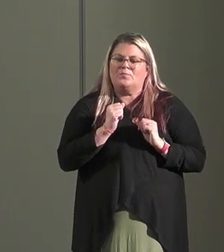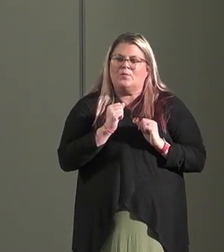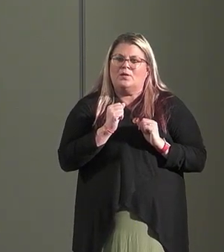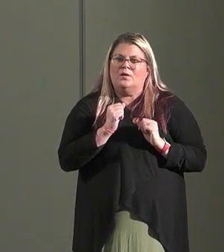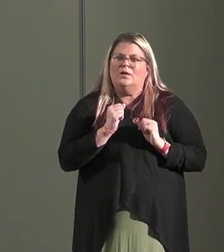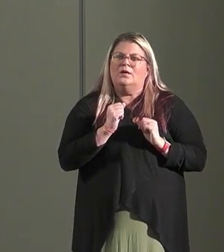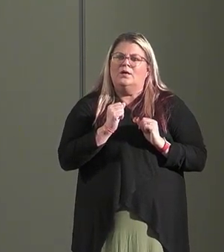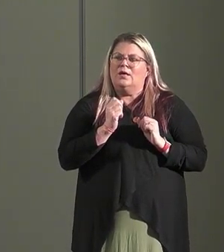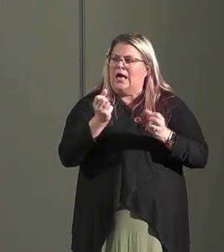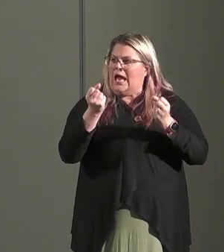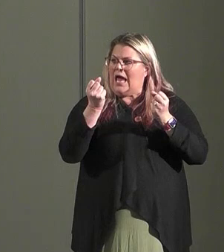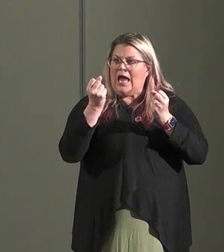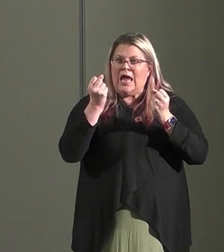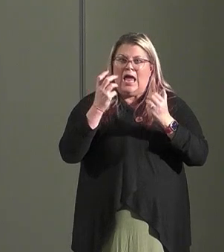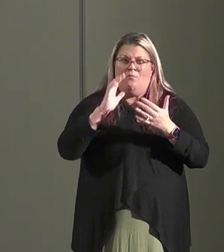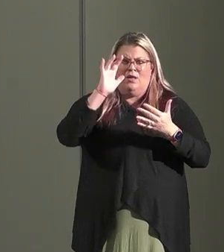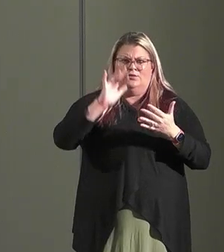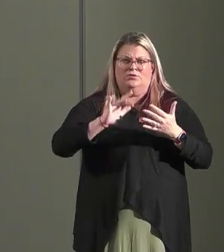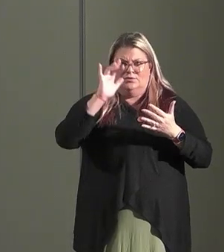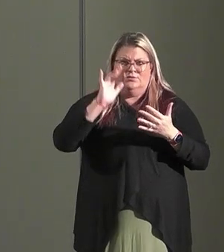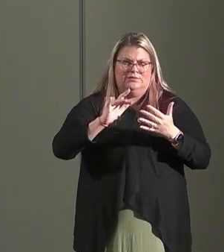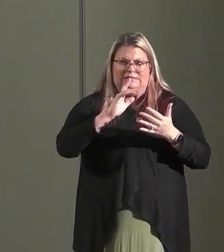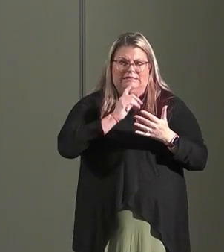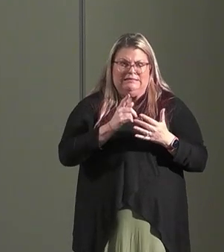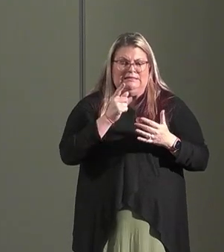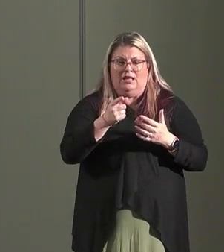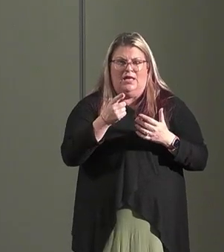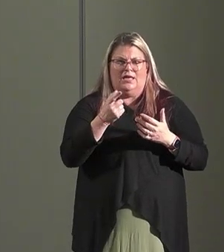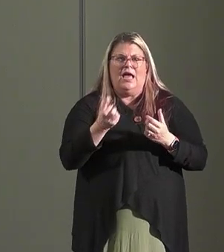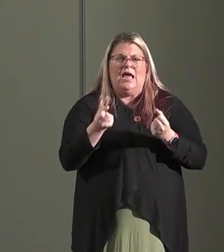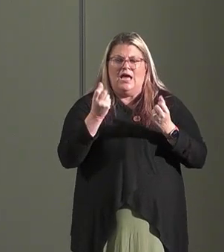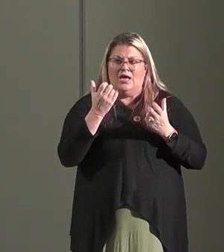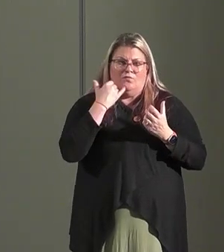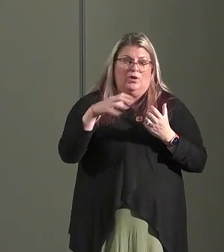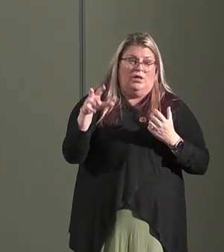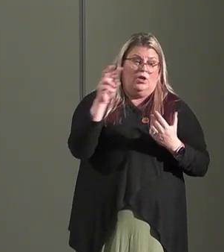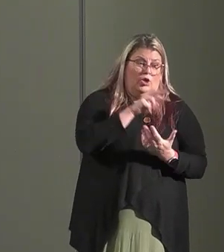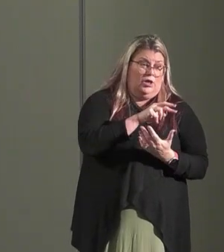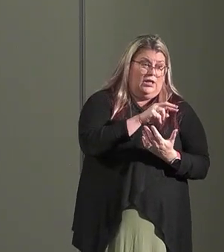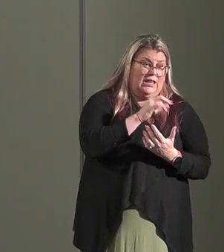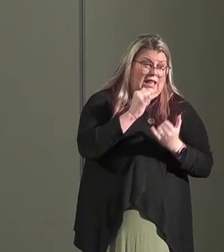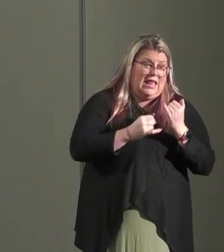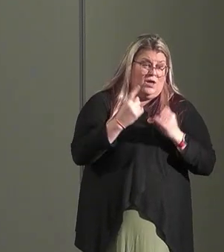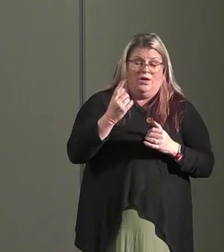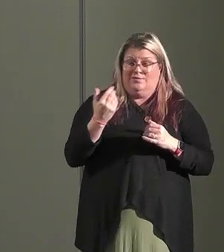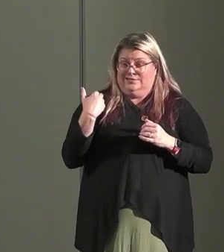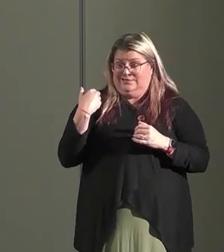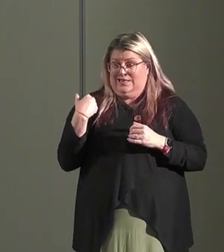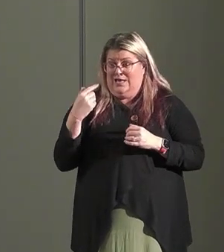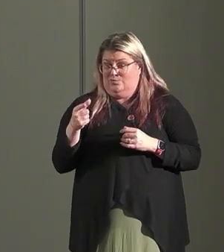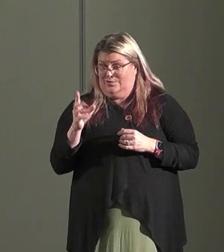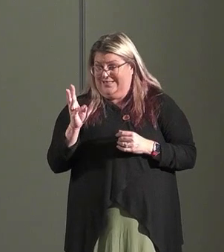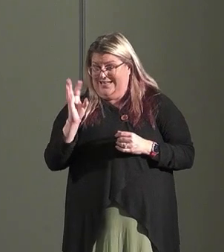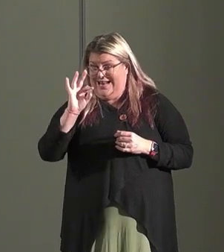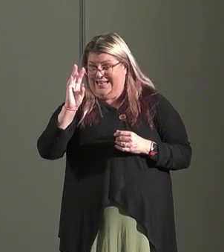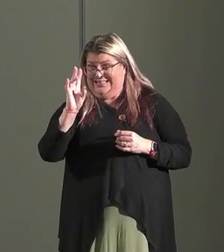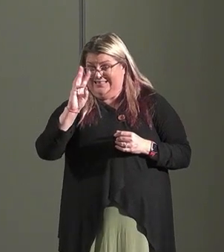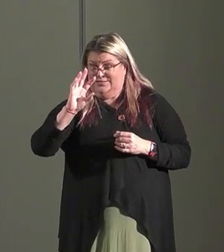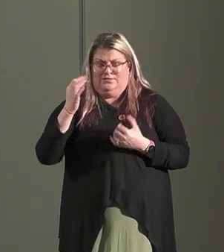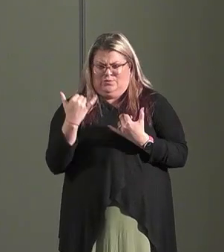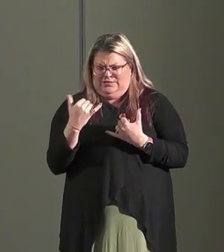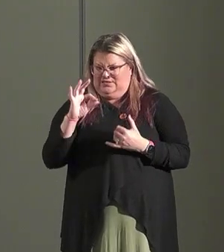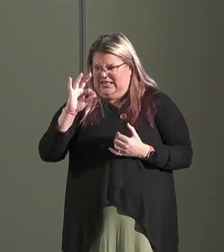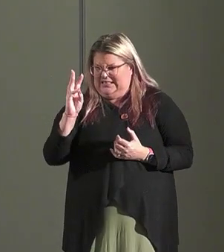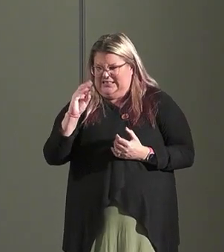How much room is there? We take the last one you did at 96%. There is how much worse or better